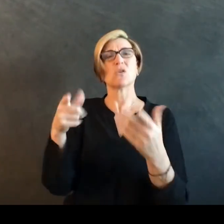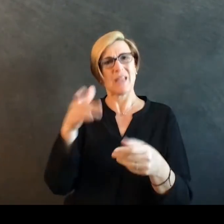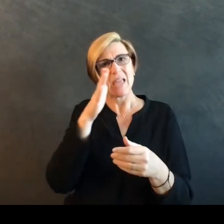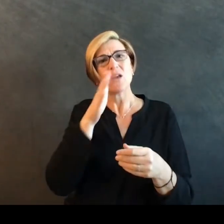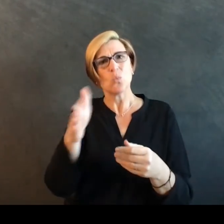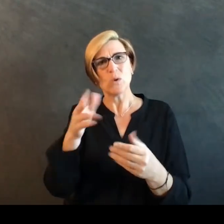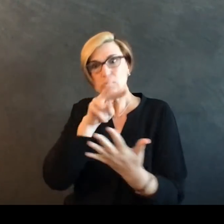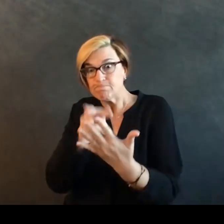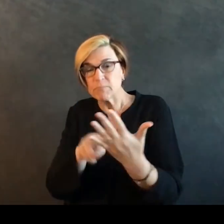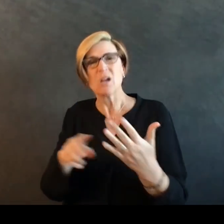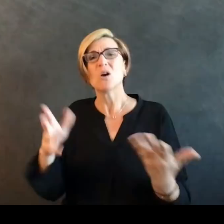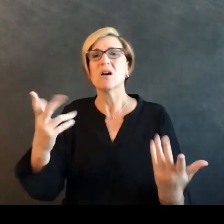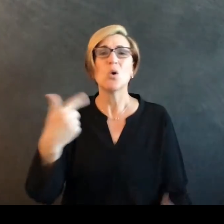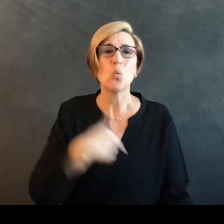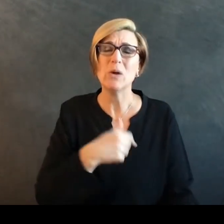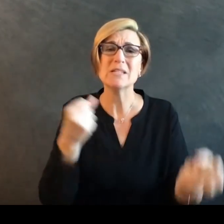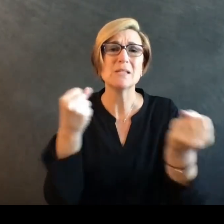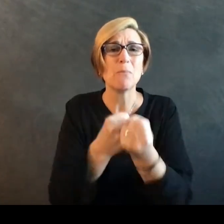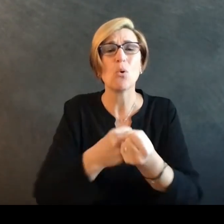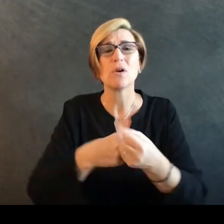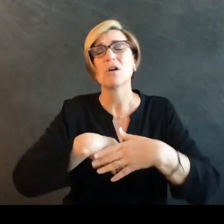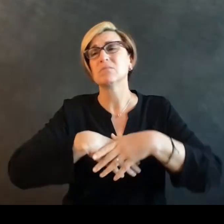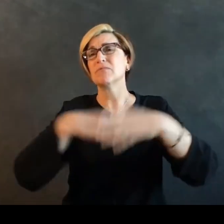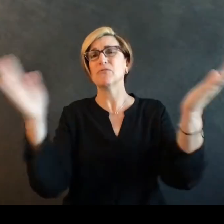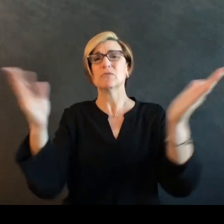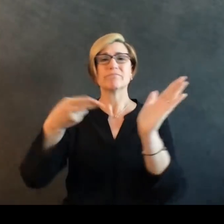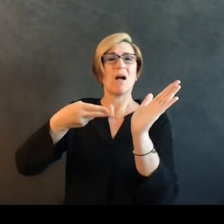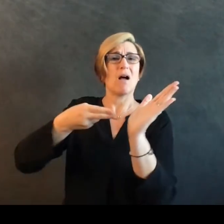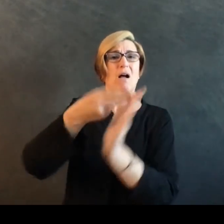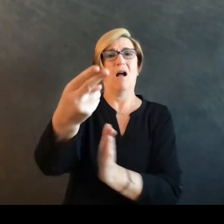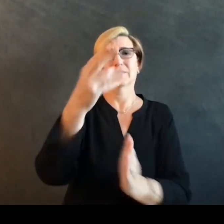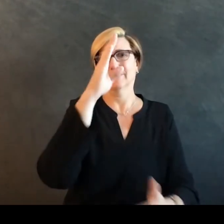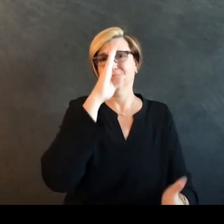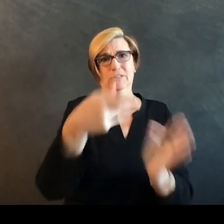transparency taxpayers should understand how we're going to support this economy